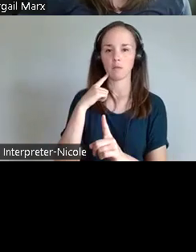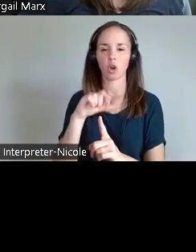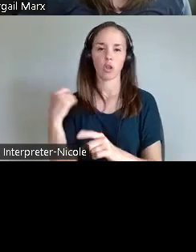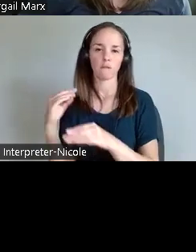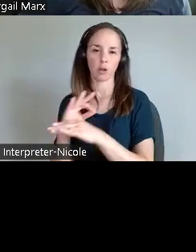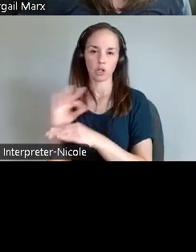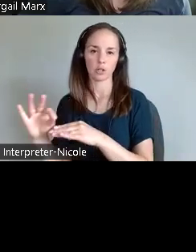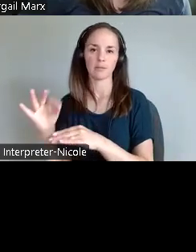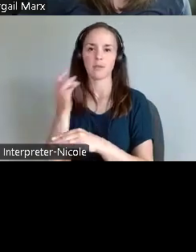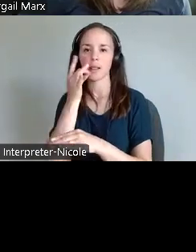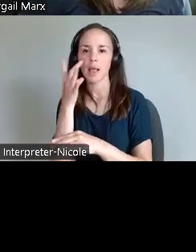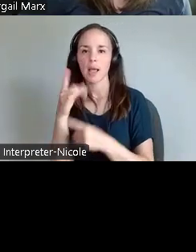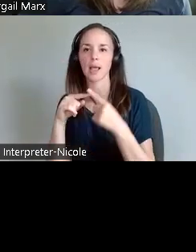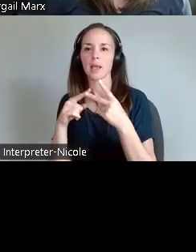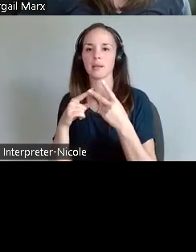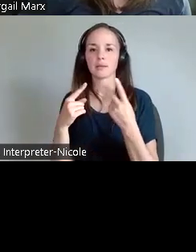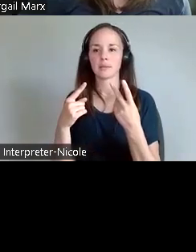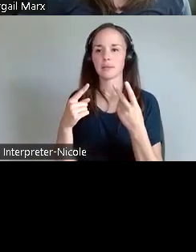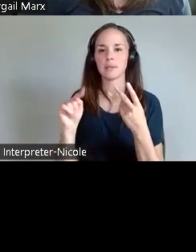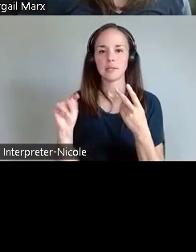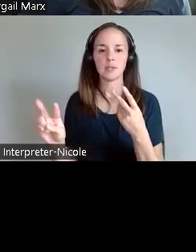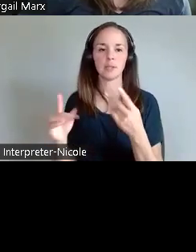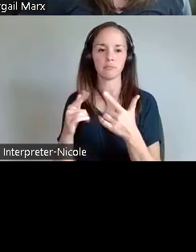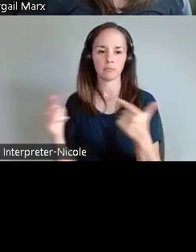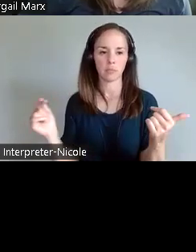So on the left, you can see there is a grid of different squares.